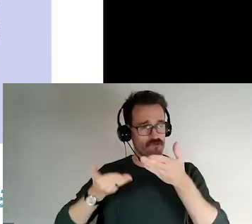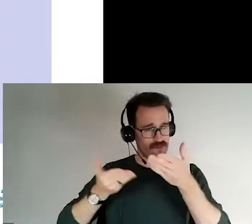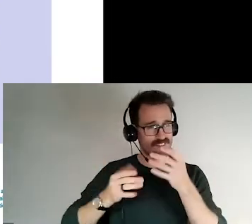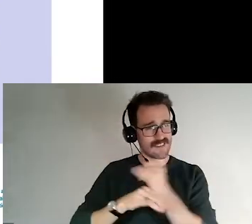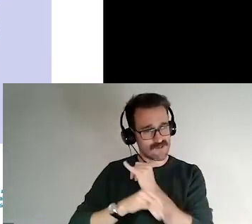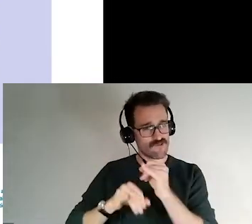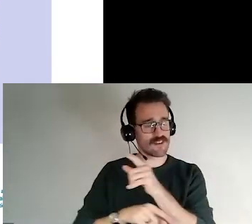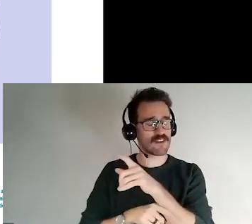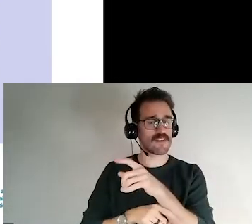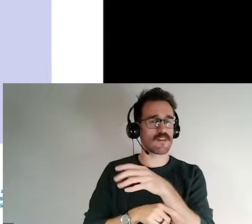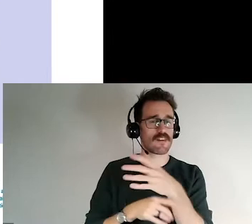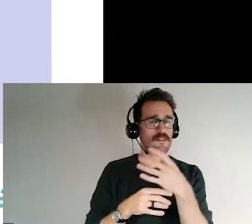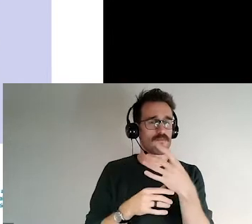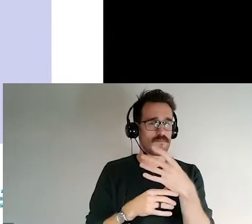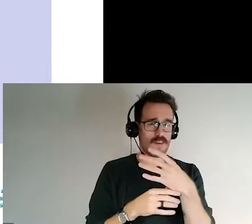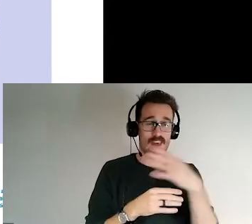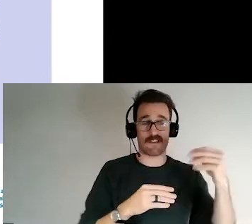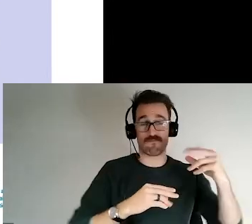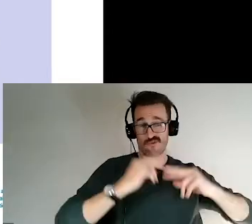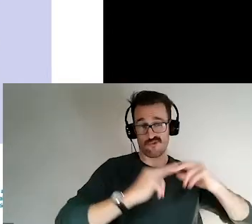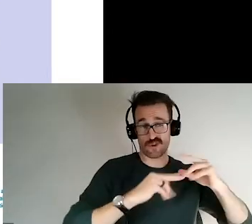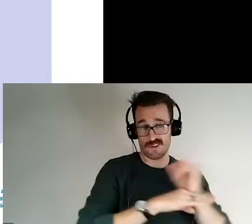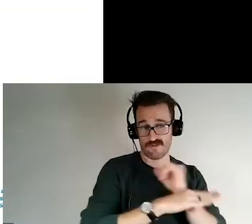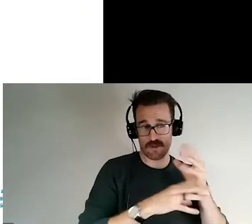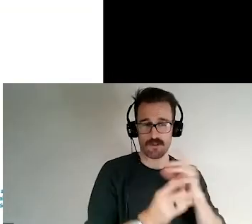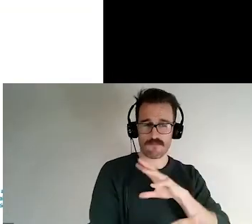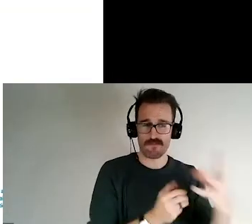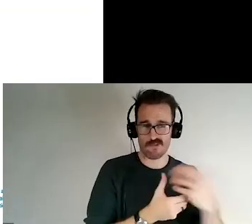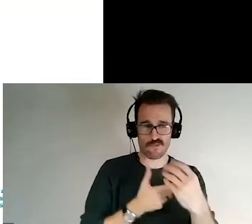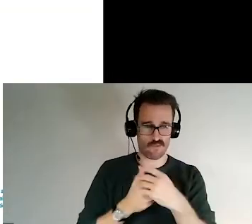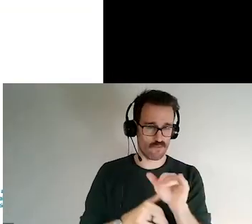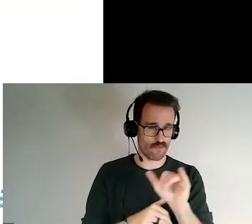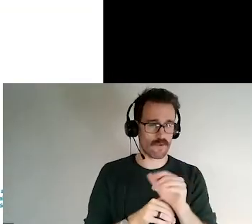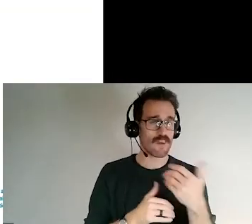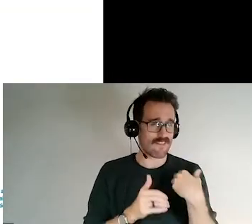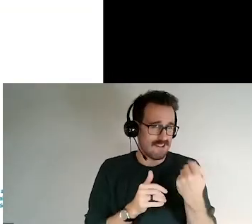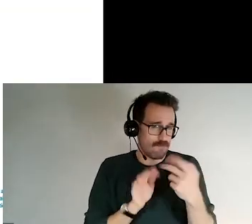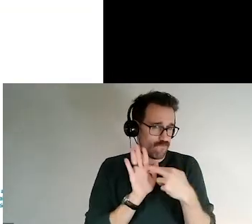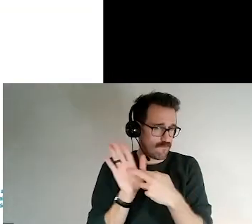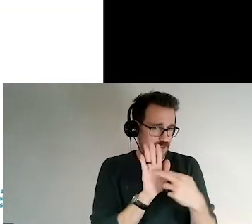utilities, but we do have representation on all of those. We found that, it takes about 14 minutes